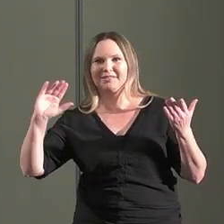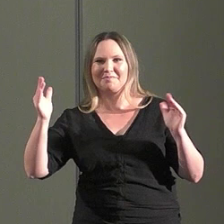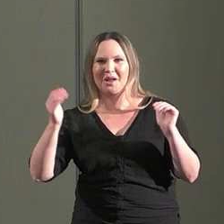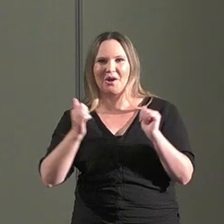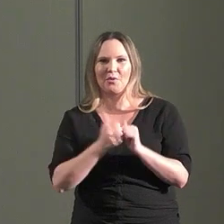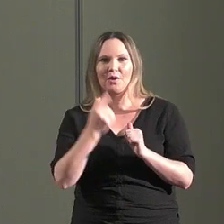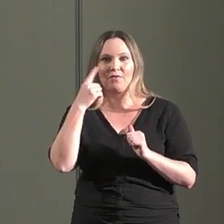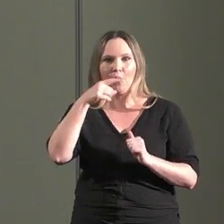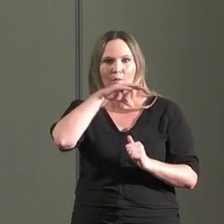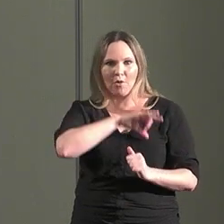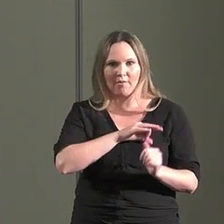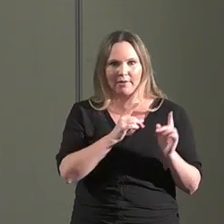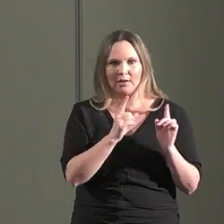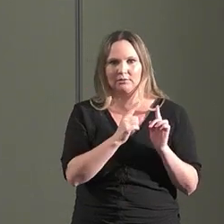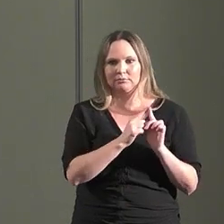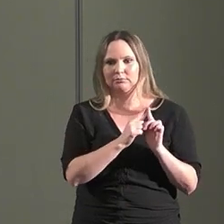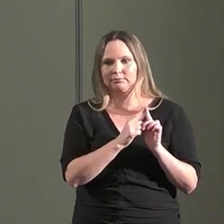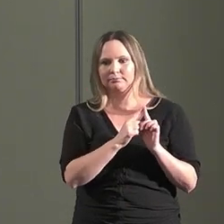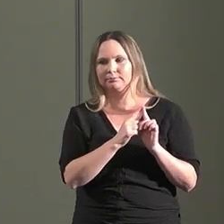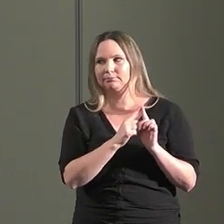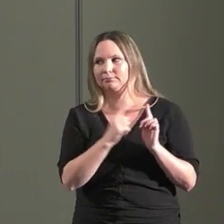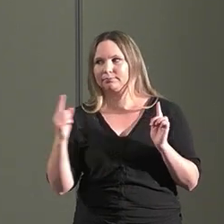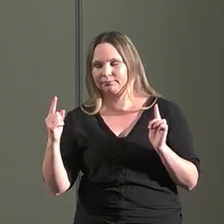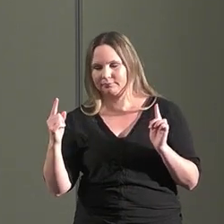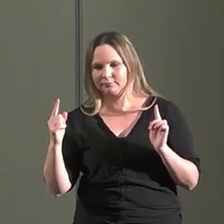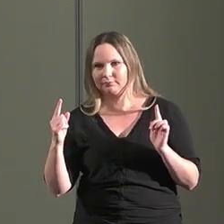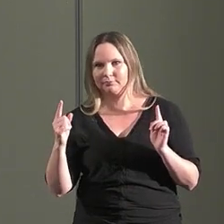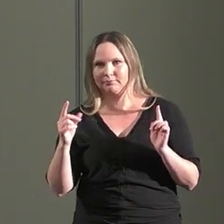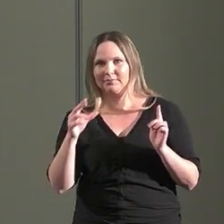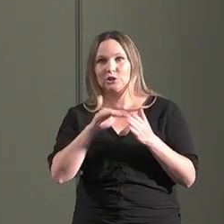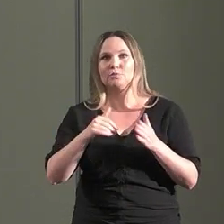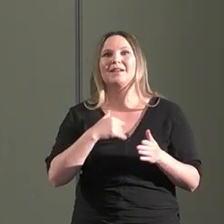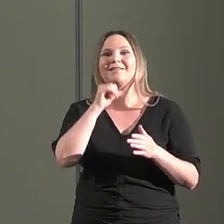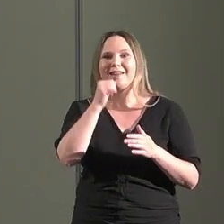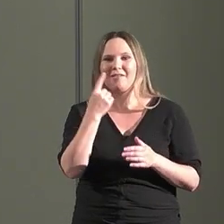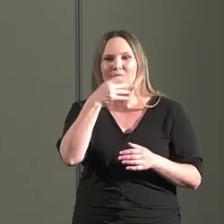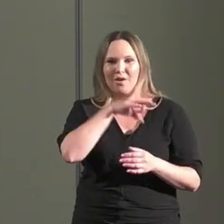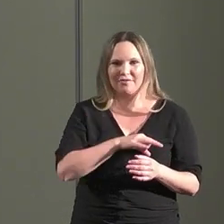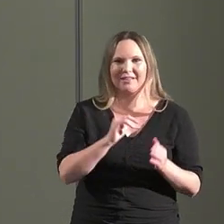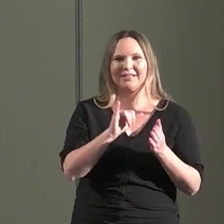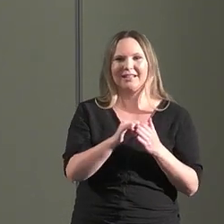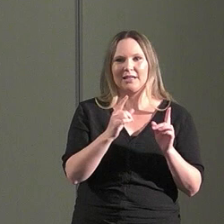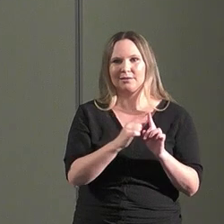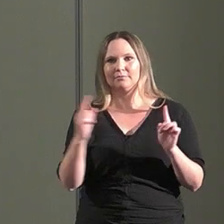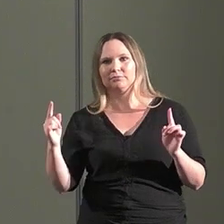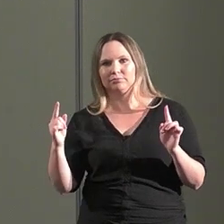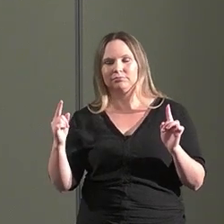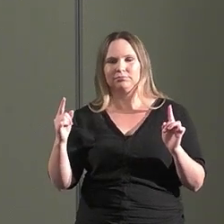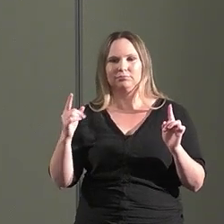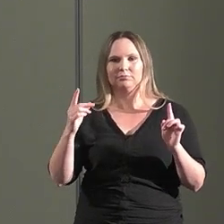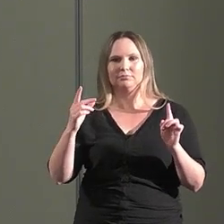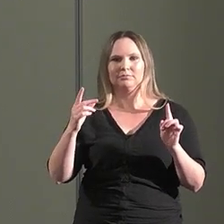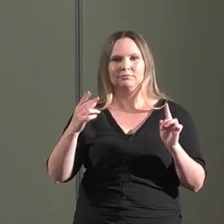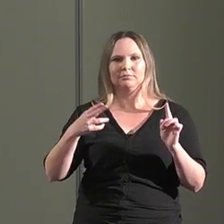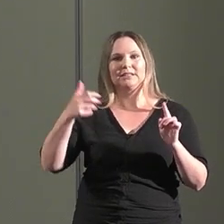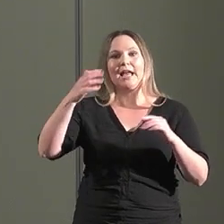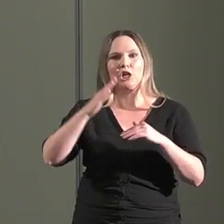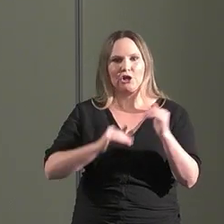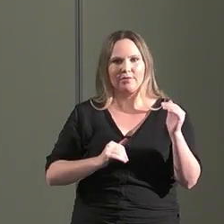significant higher than -- or private not-for-profit that is higher than private for-profit the